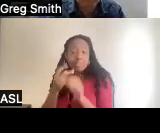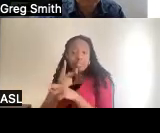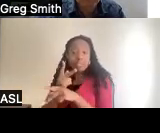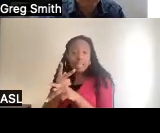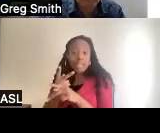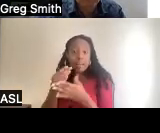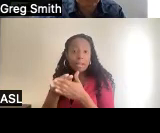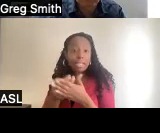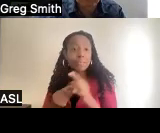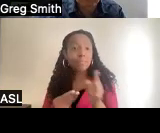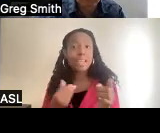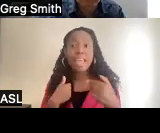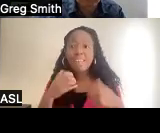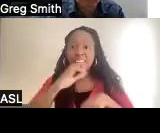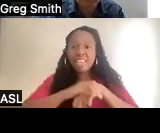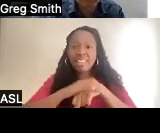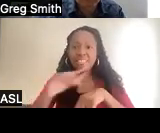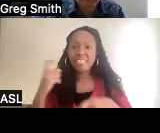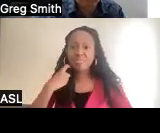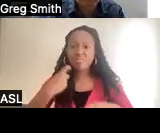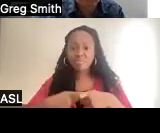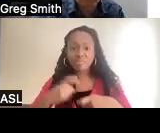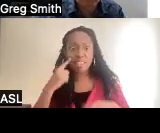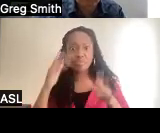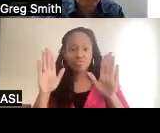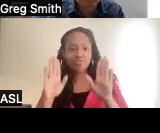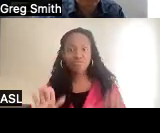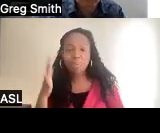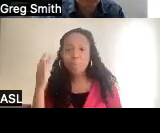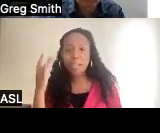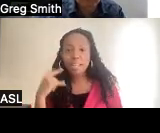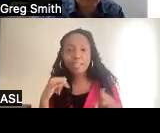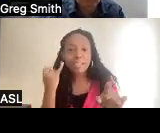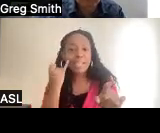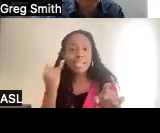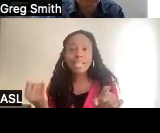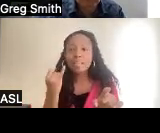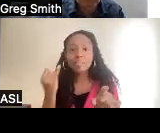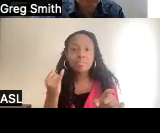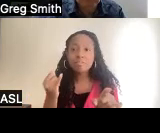Spanish which I think is great because even someone who is conversationally comfortable